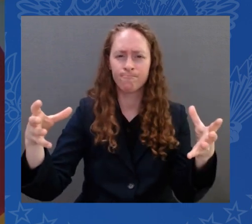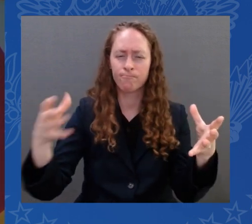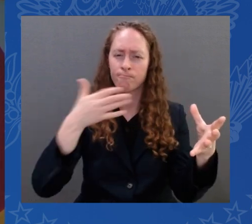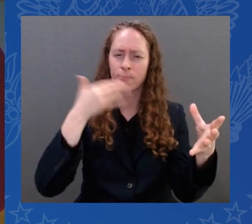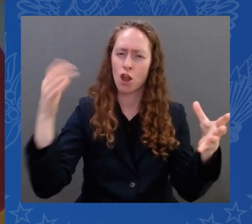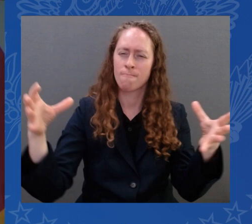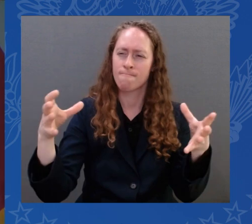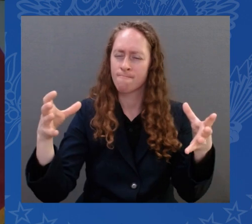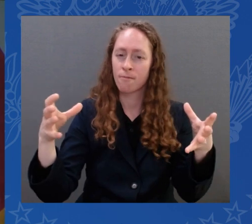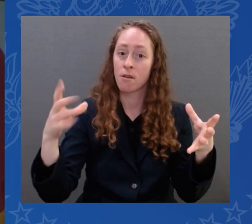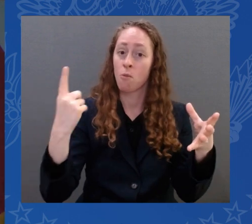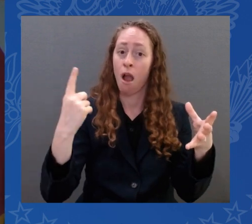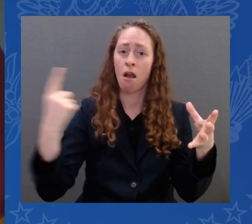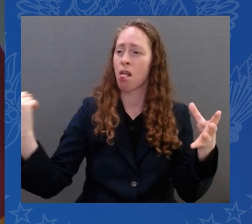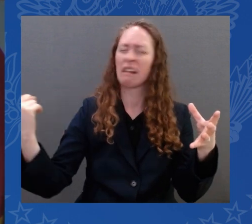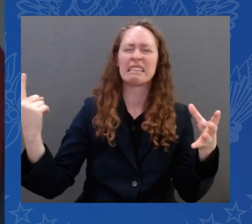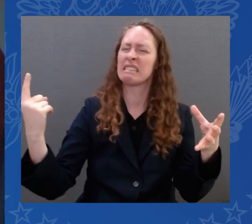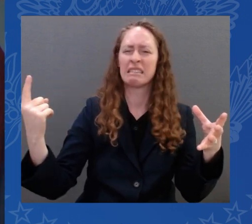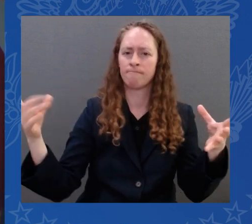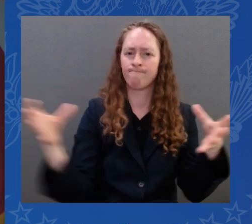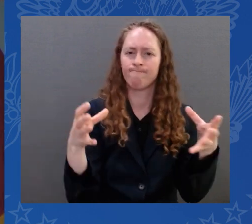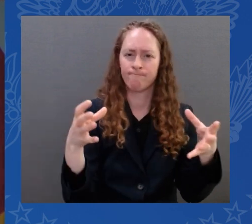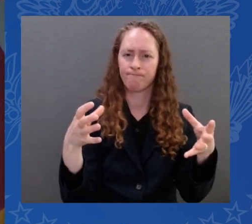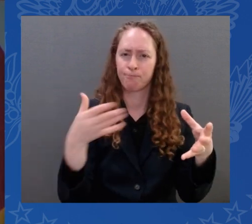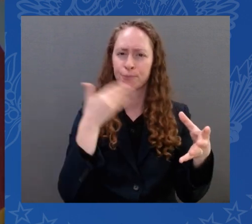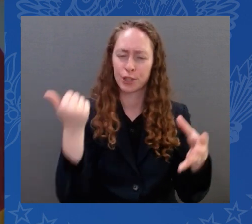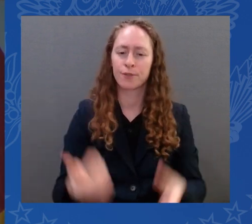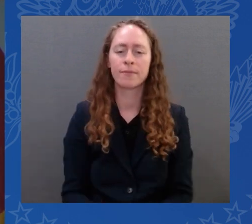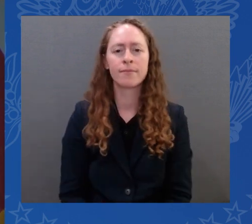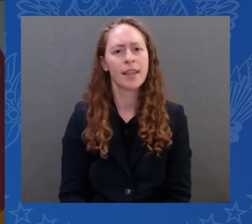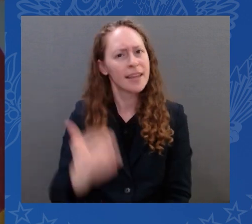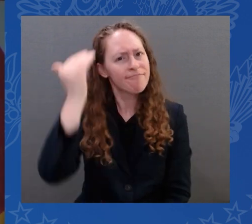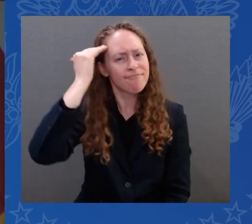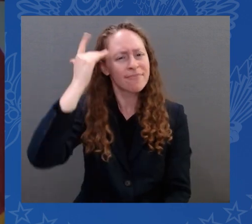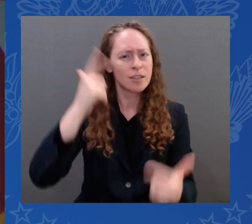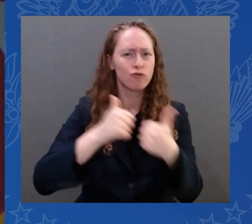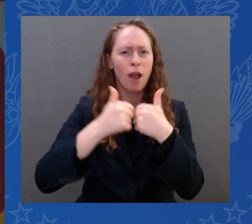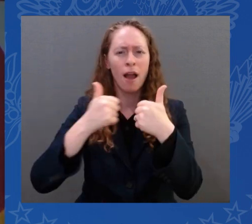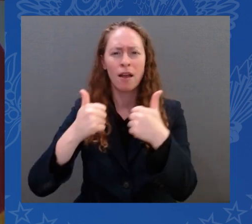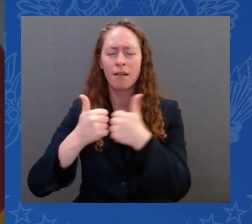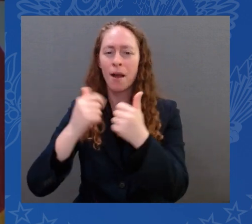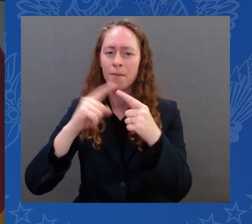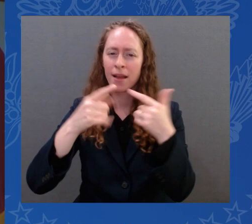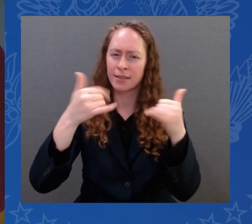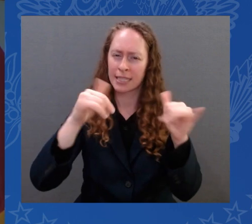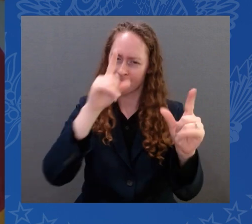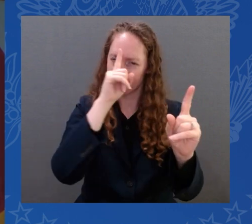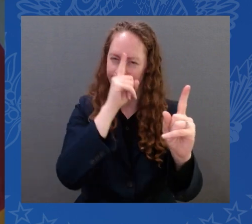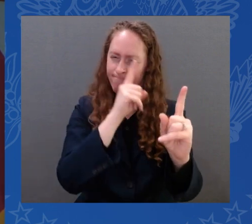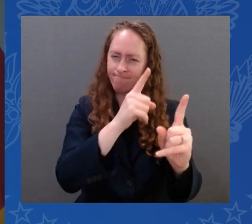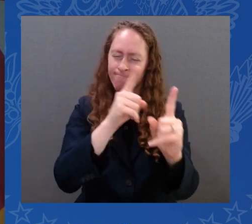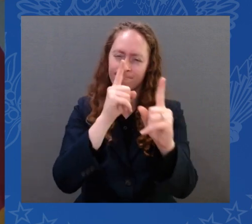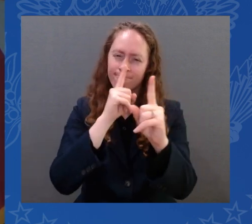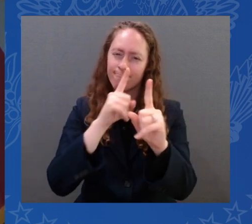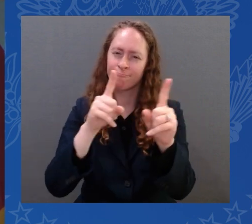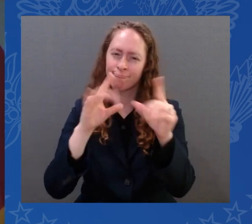a sense of mission and community and purpose when the global pandemic forced everything -- literally everything -- to change.